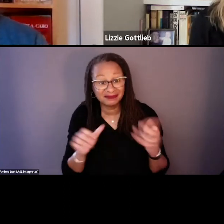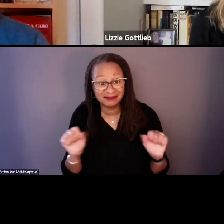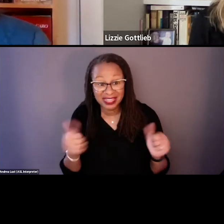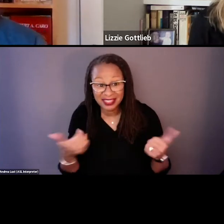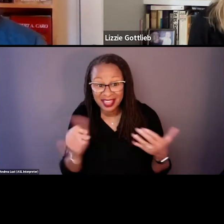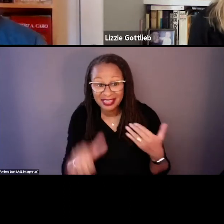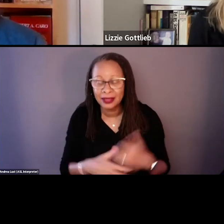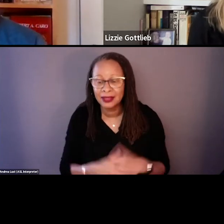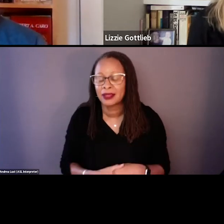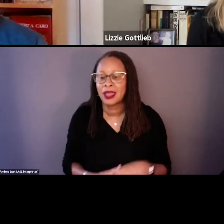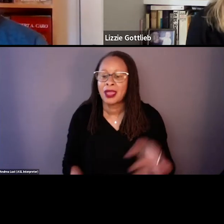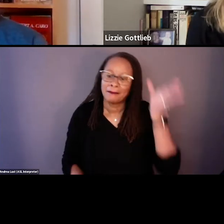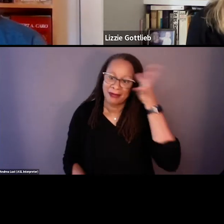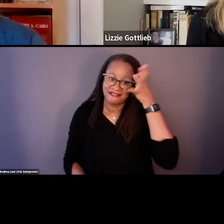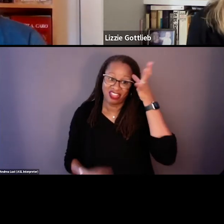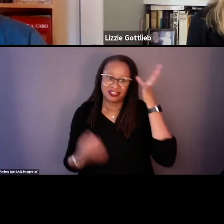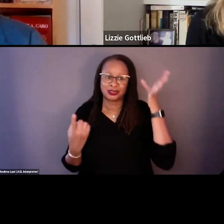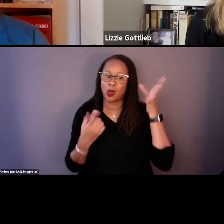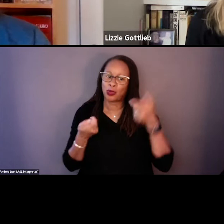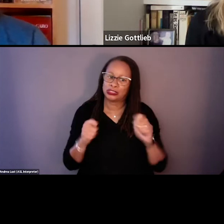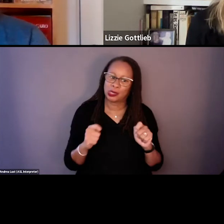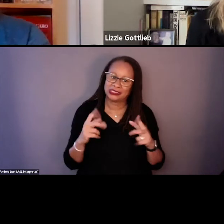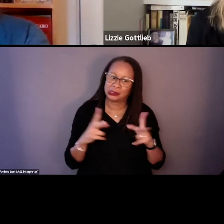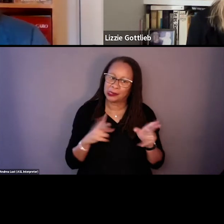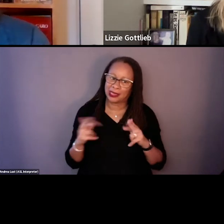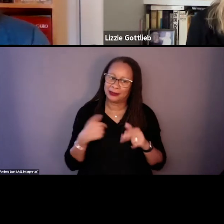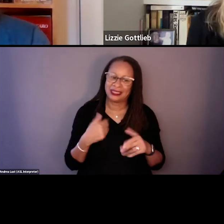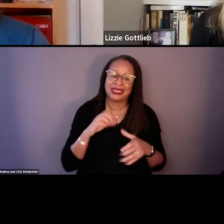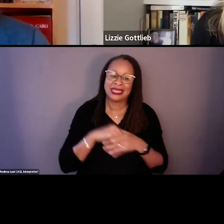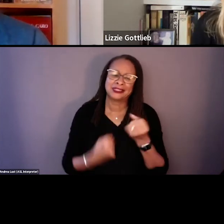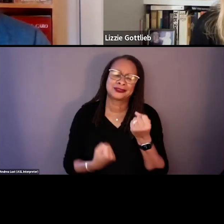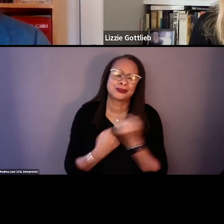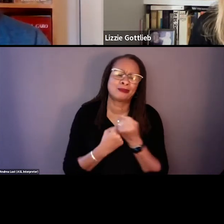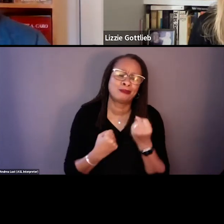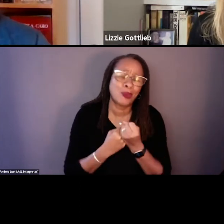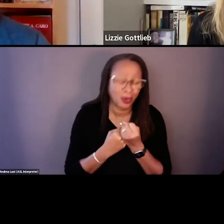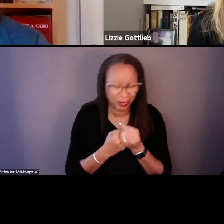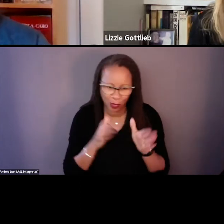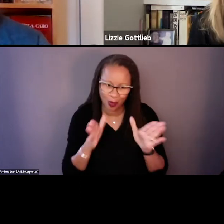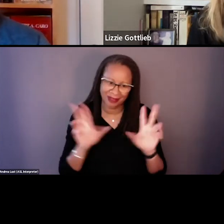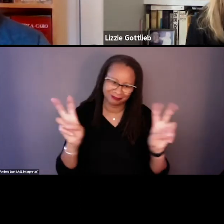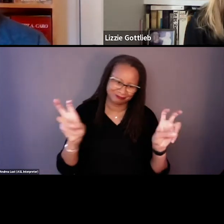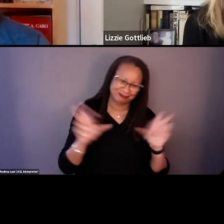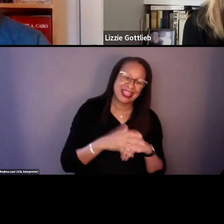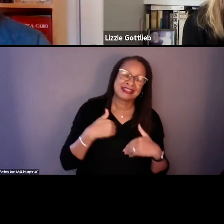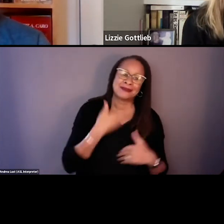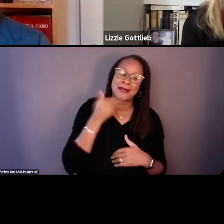Can you talk about did anything happen like that? Well, my father is always trying to edit me in a supportive way, you know?